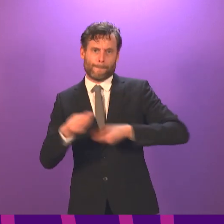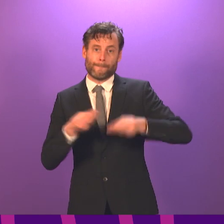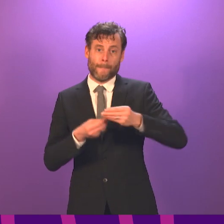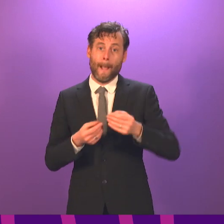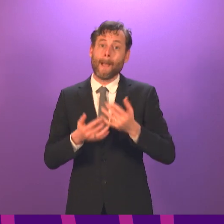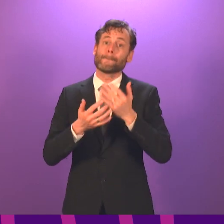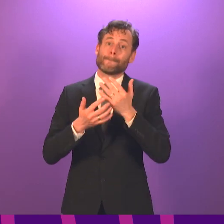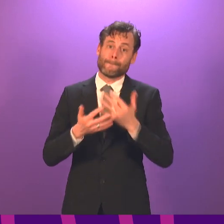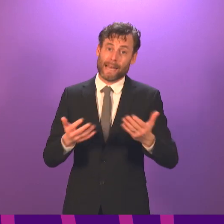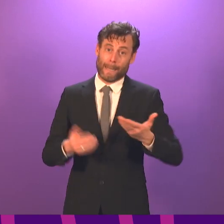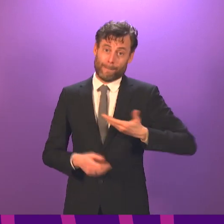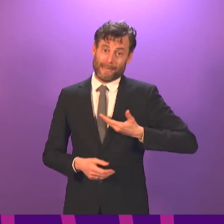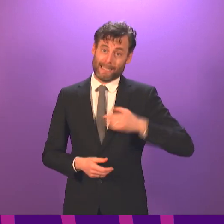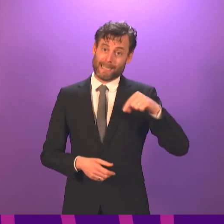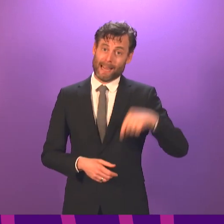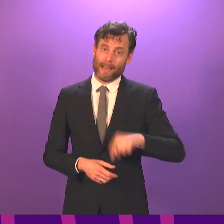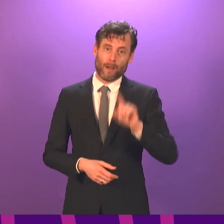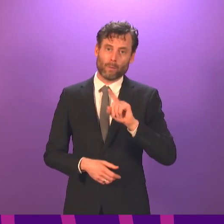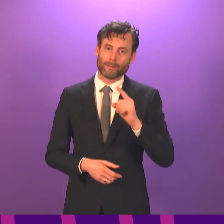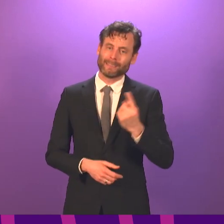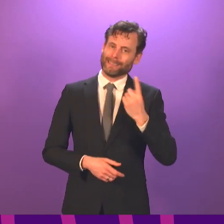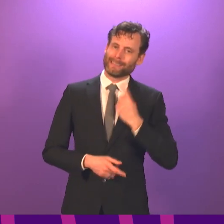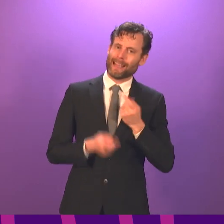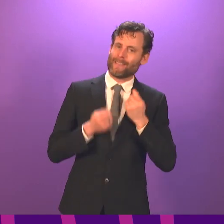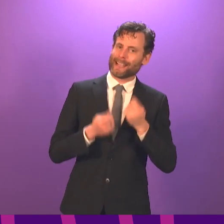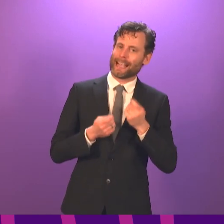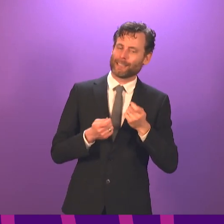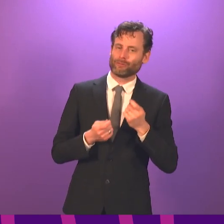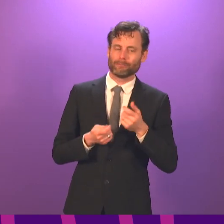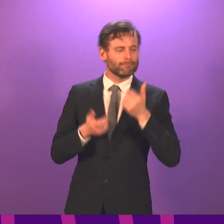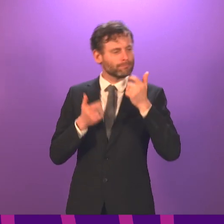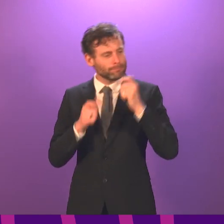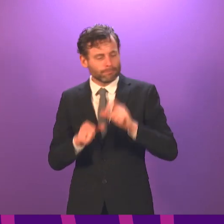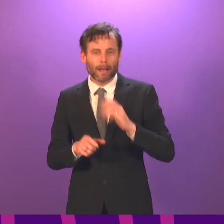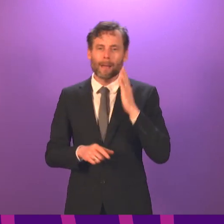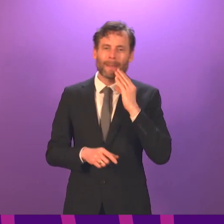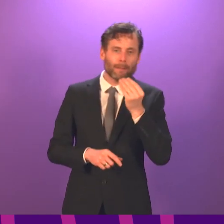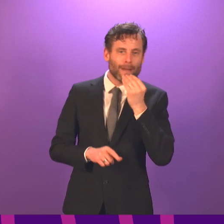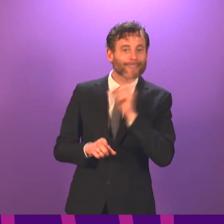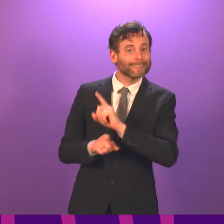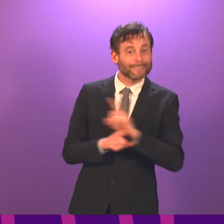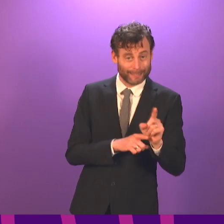part of the sector is made up of small self-catering, guest house and bed and breakfast operators.